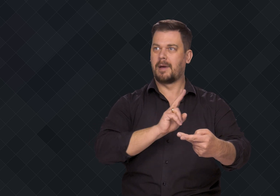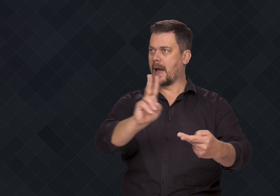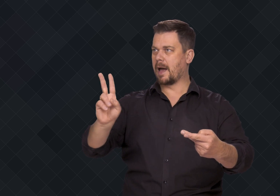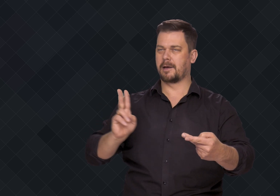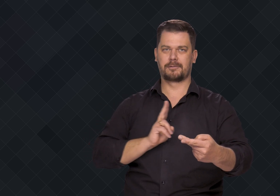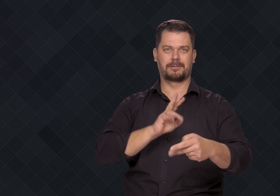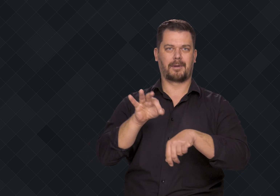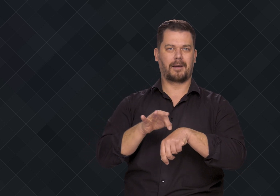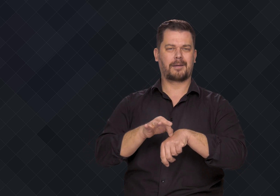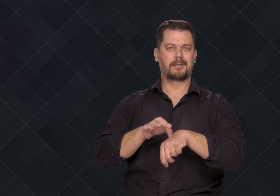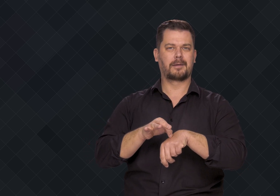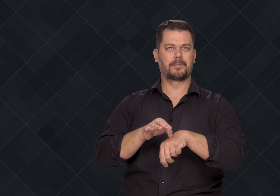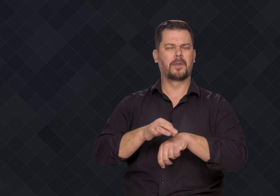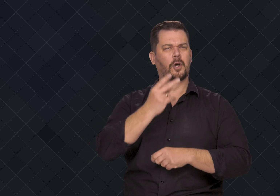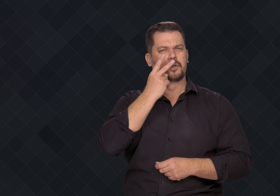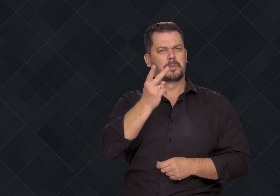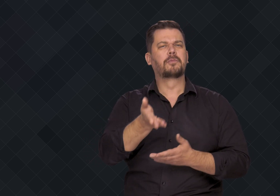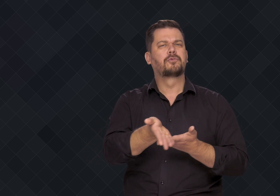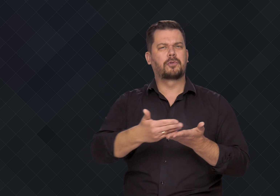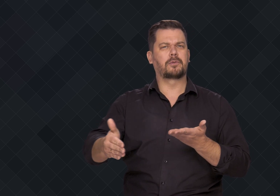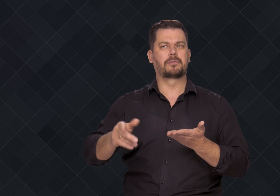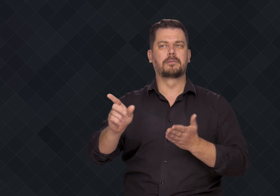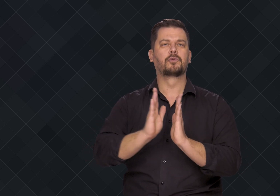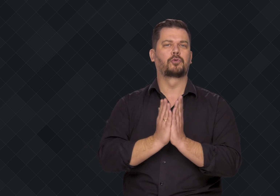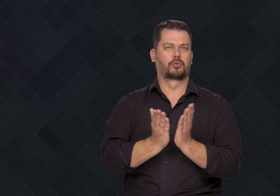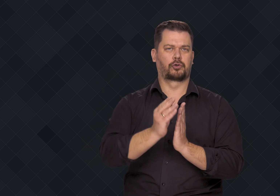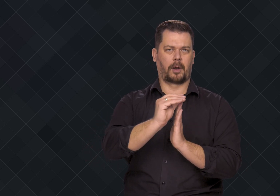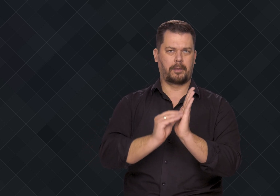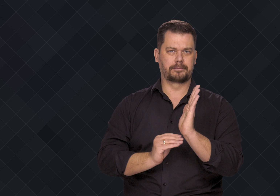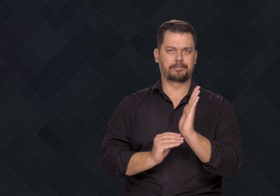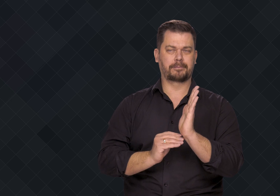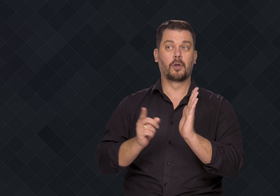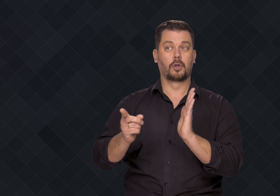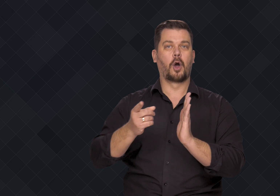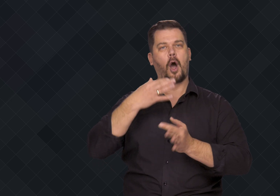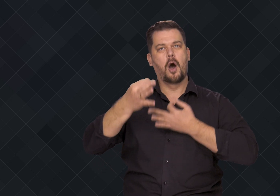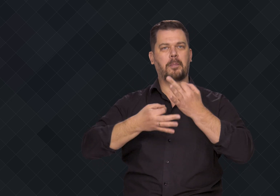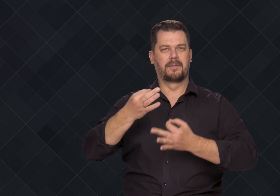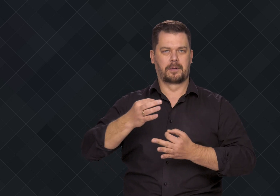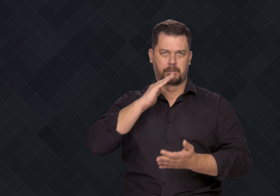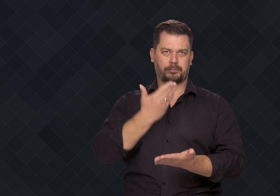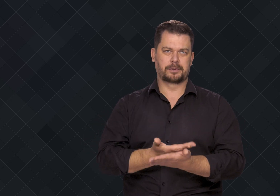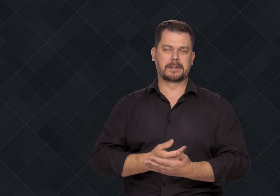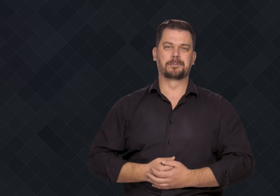and which all doctors pass on! Let's see an excerpt from their book where they talk about themselves: